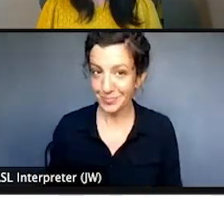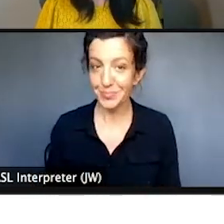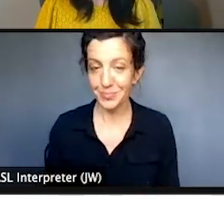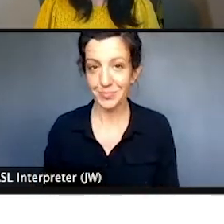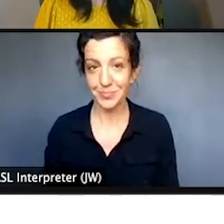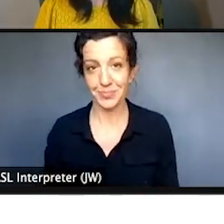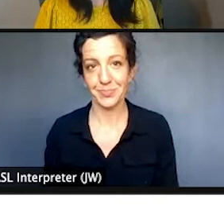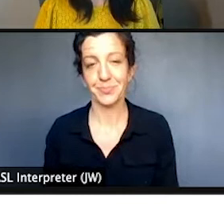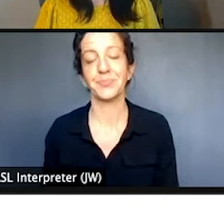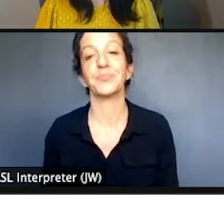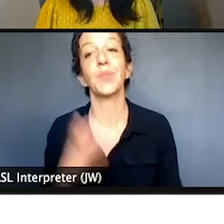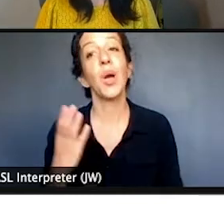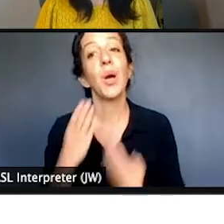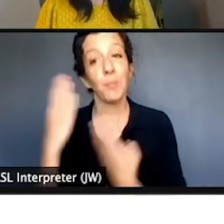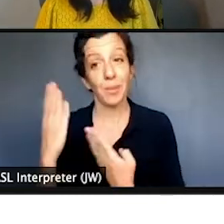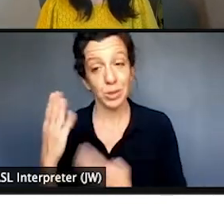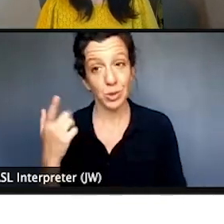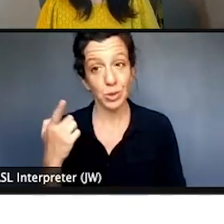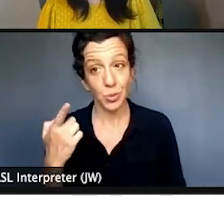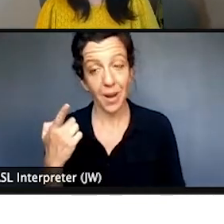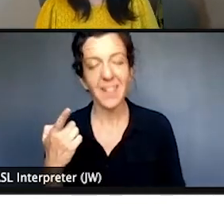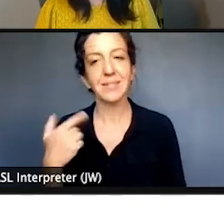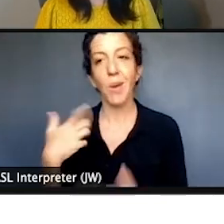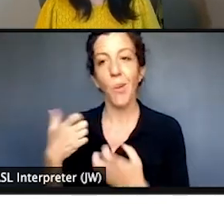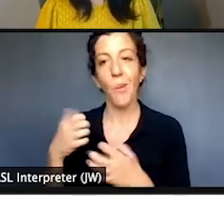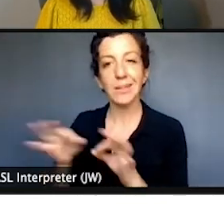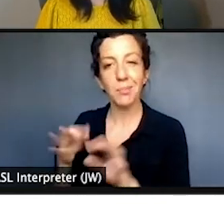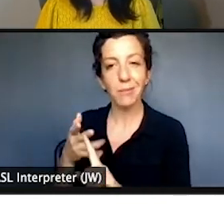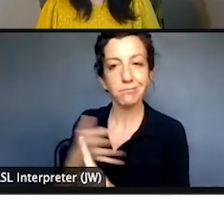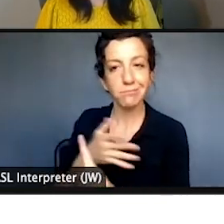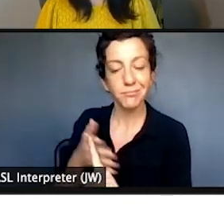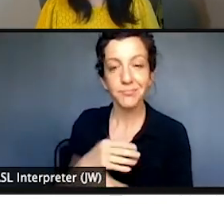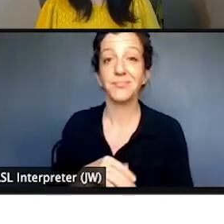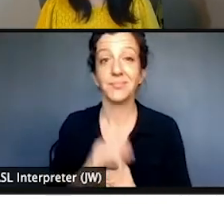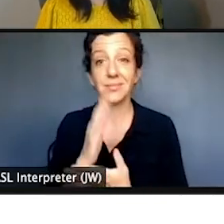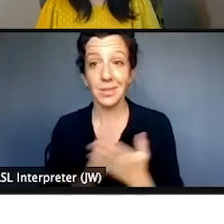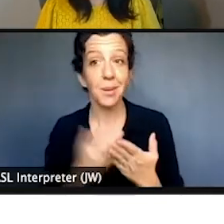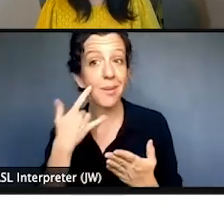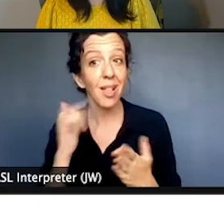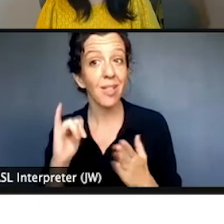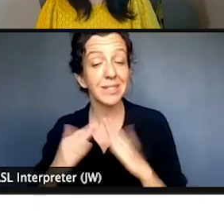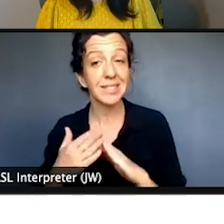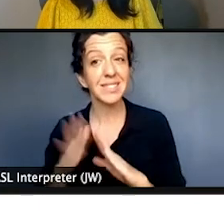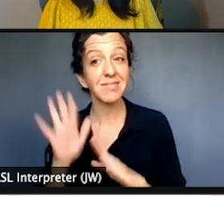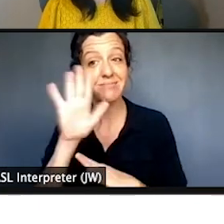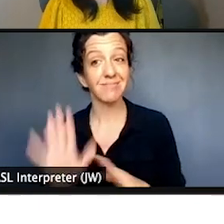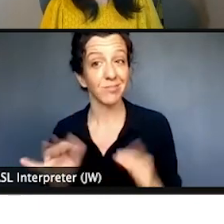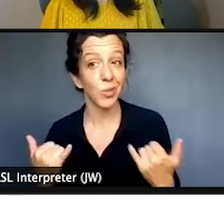Well, Proposition 21 would do is modify these limitations of the current Costa Hawkins laws in such a way that cities